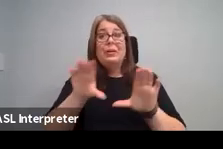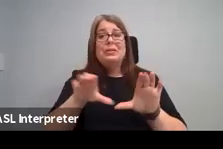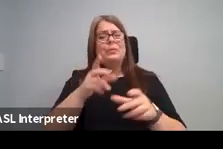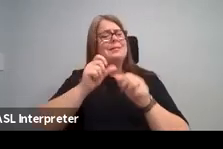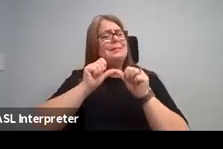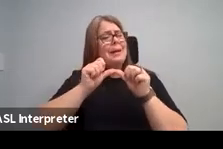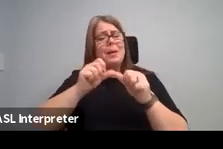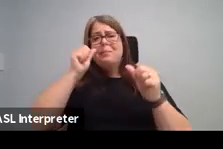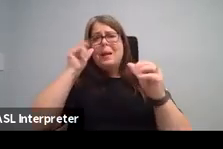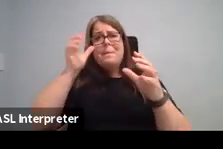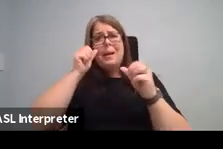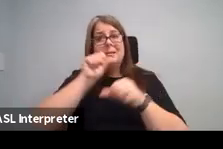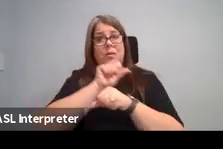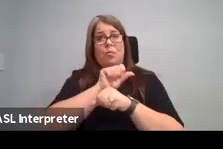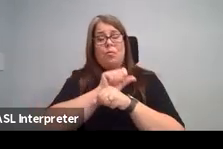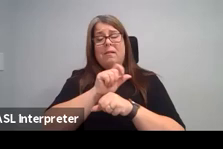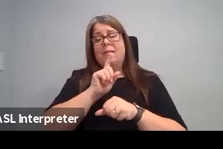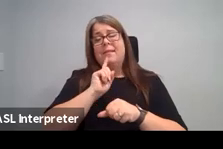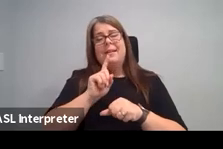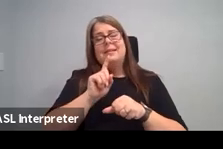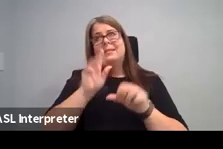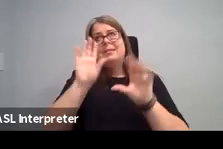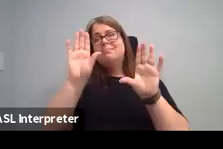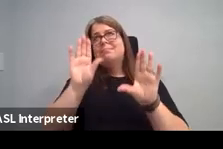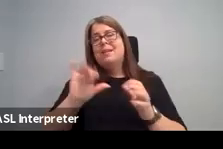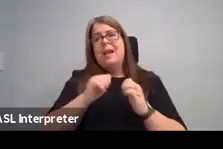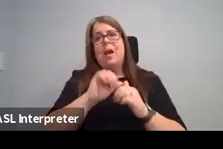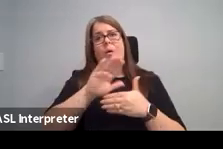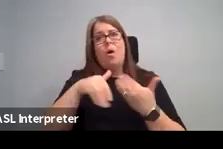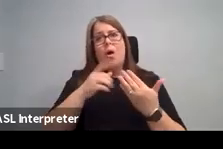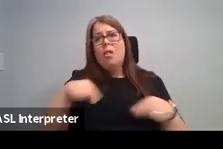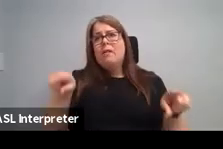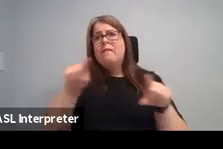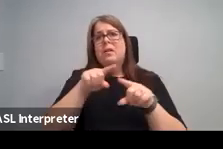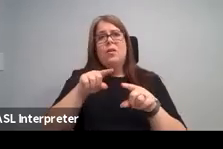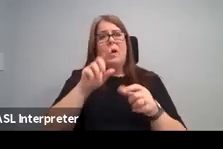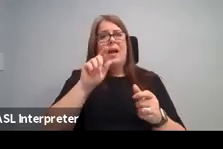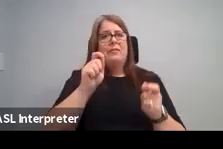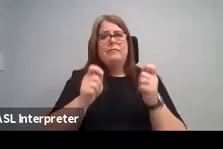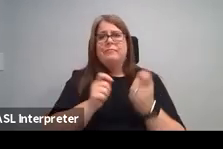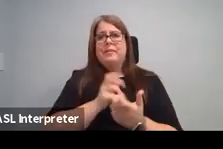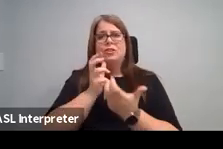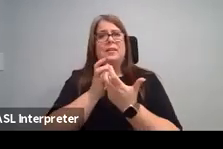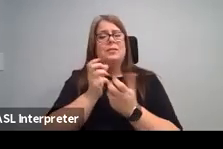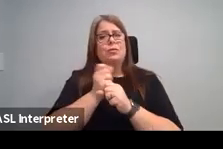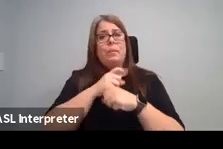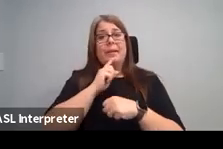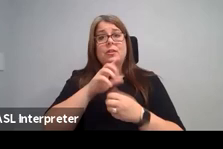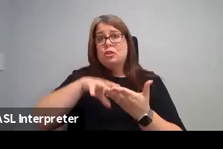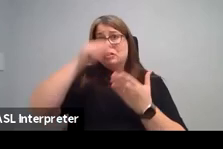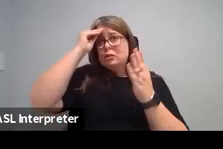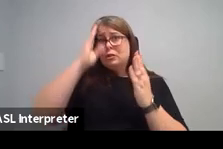Jewyl Alderson Clarke, SDCOE: It is incredible. The way that all of you have pivoted in order to ensure students still are getting a high quality education so